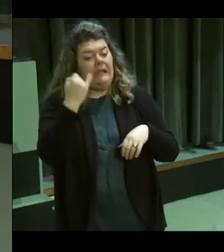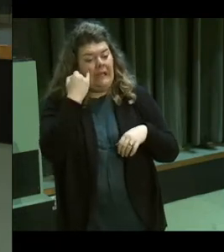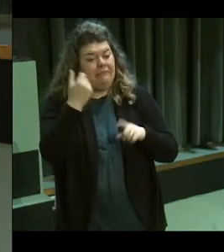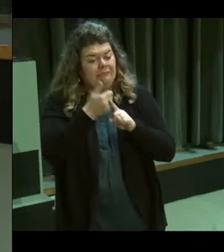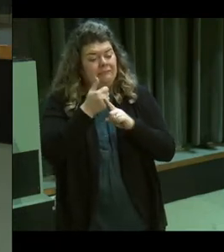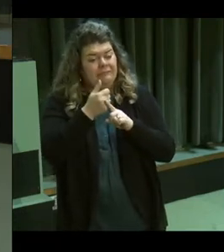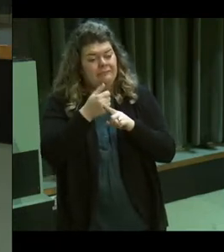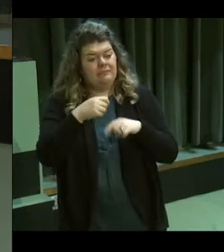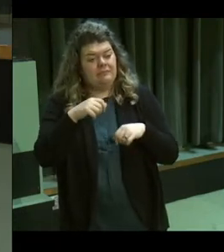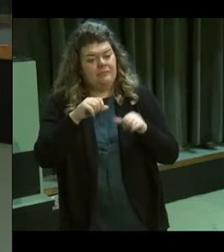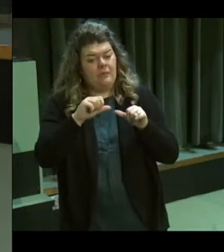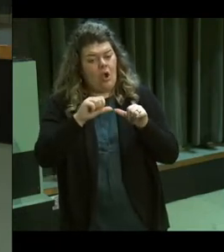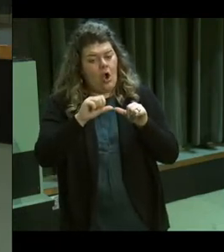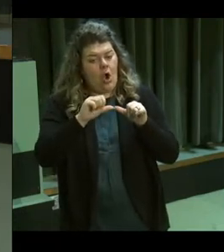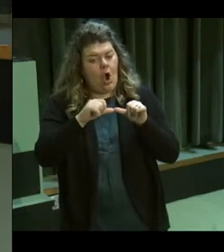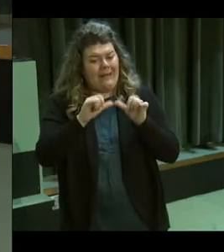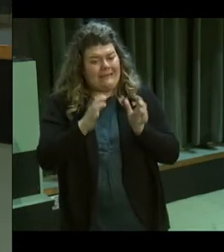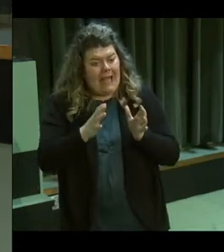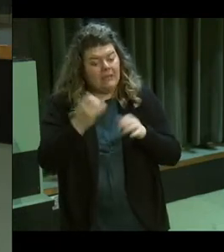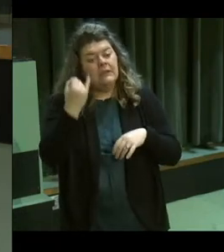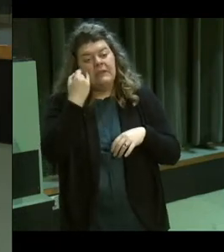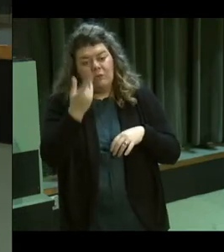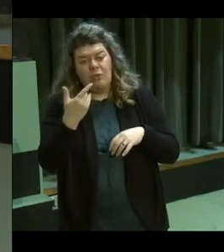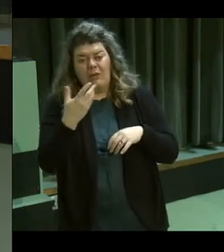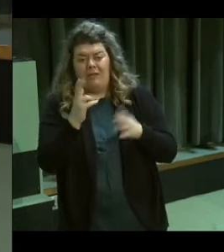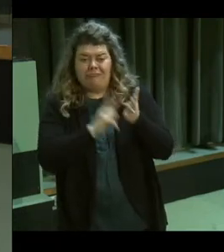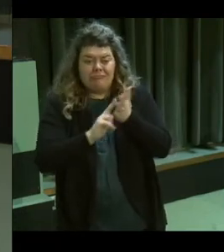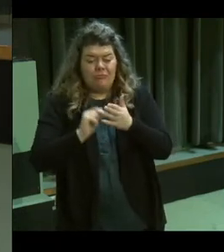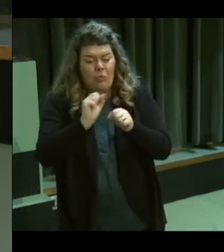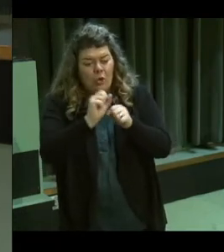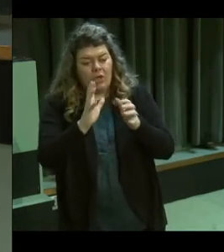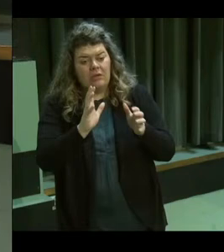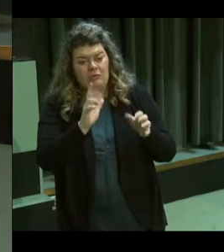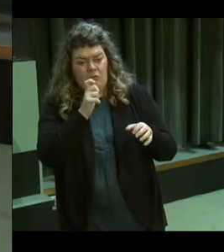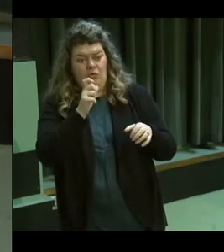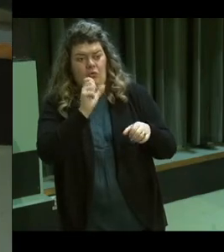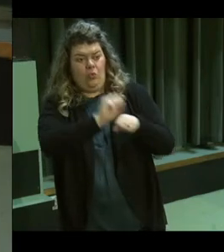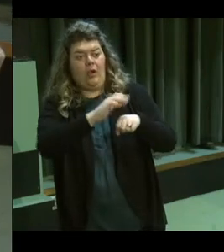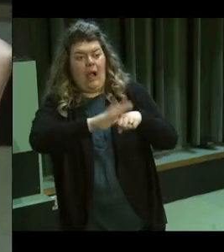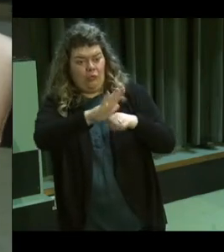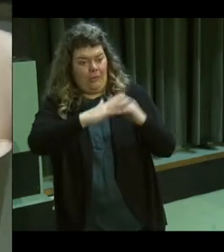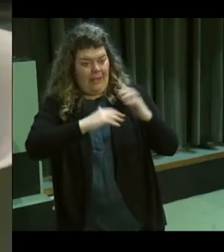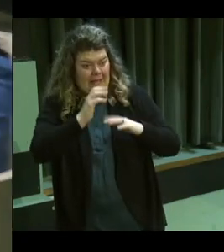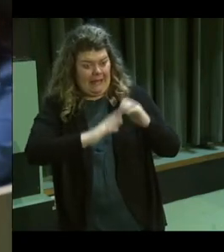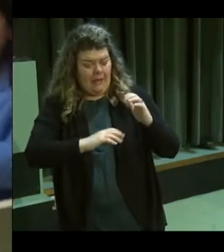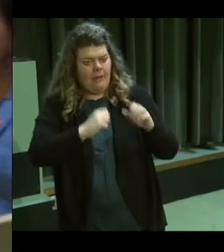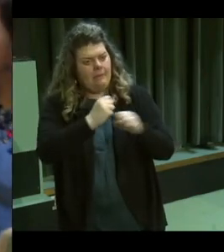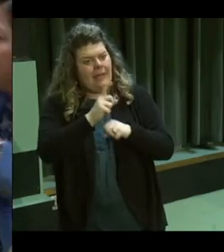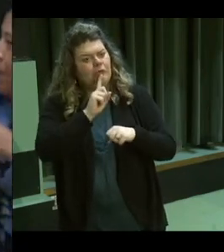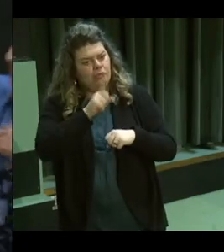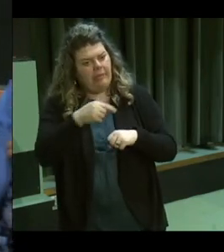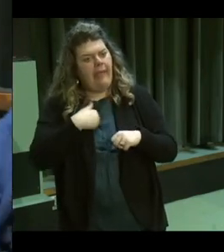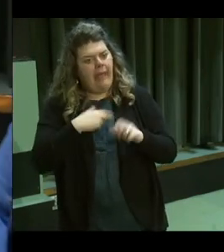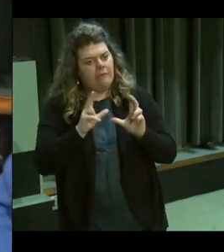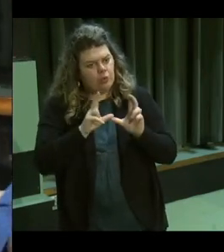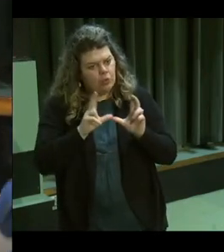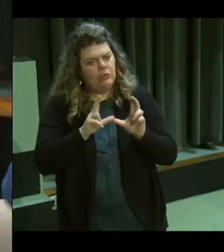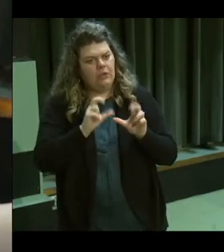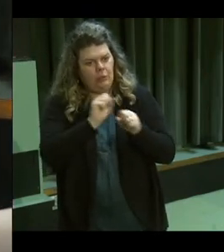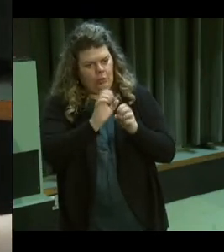saying that, one is if you're an architect and if you have anything to do with contracting workers to work on your